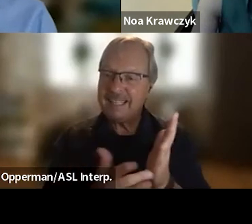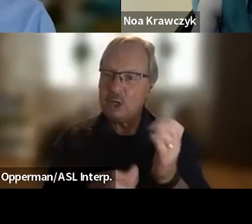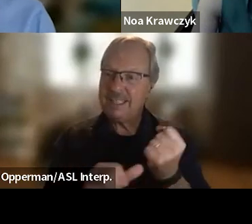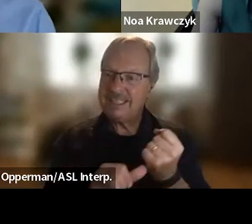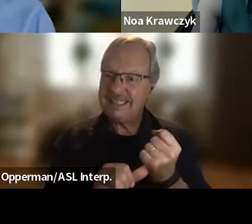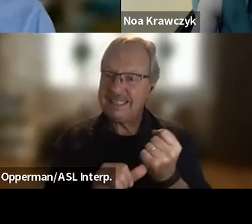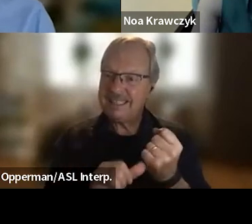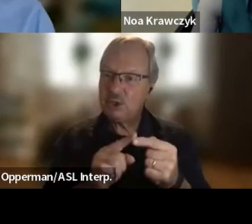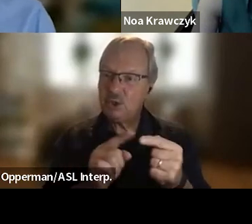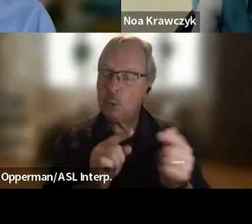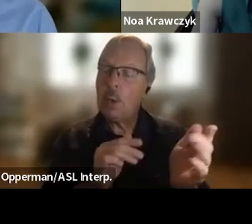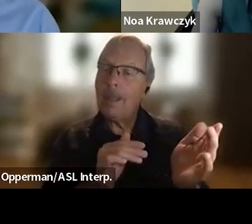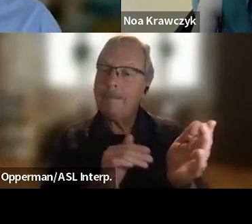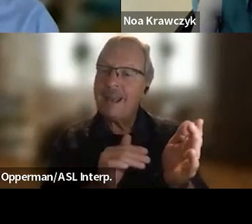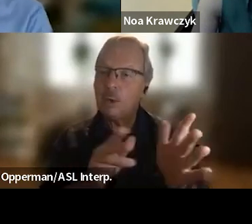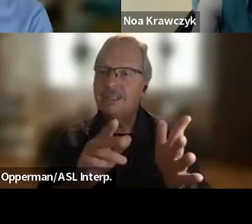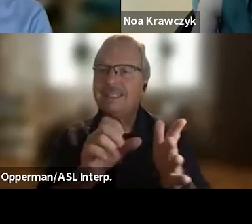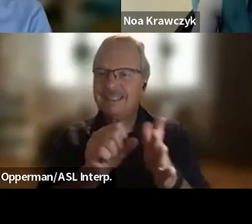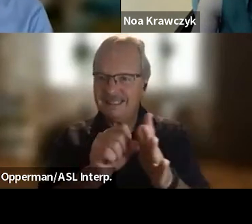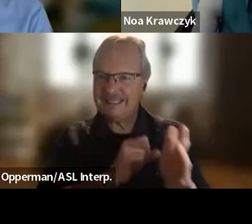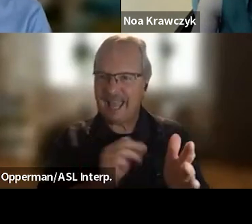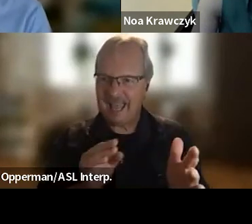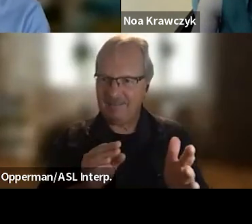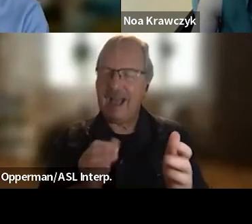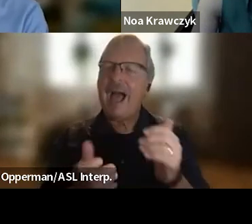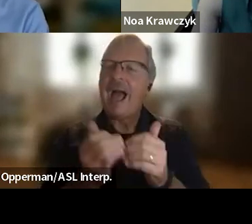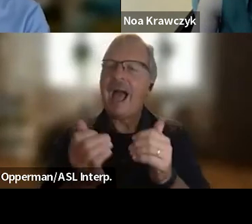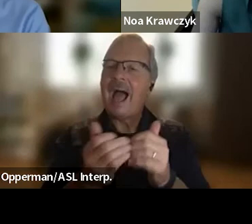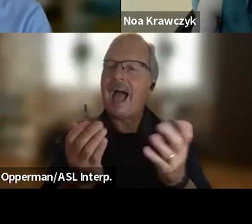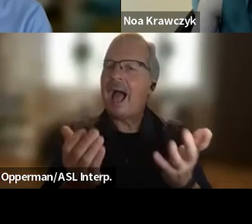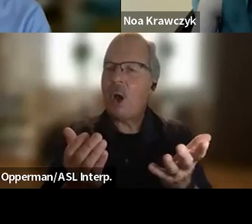to the medical staff as to how to treat individuals